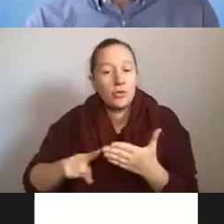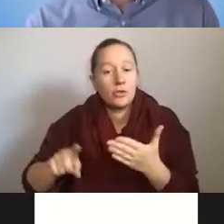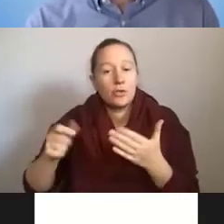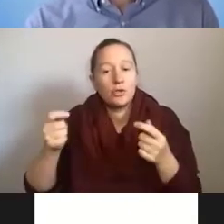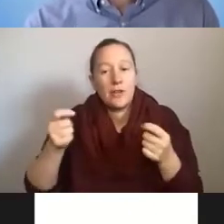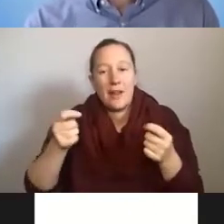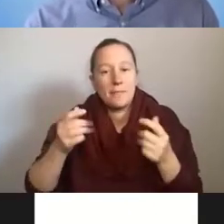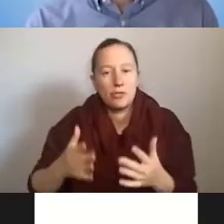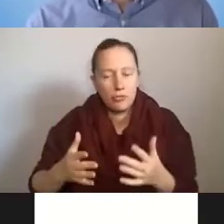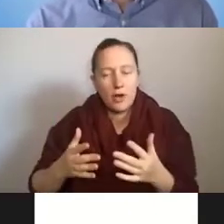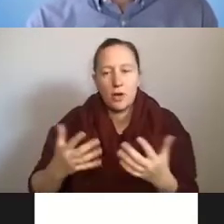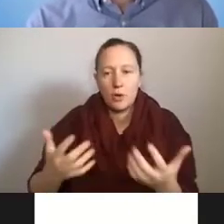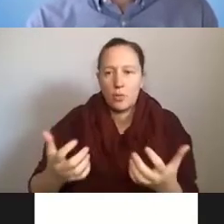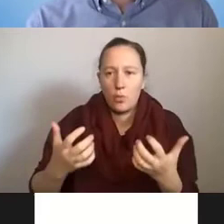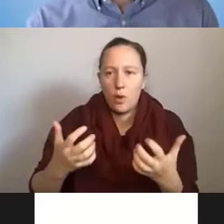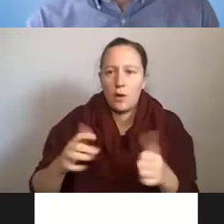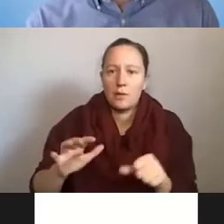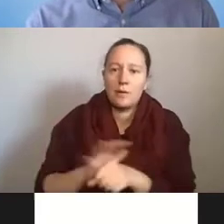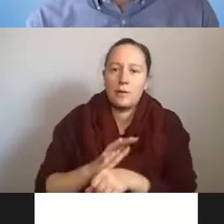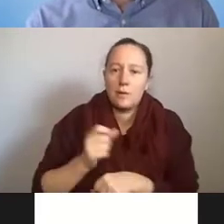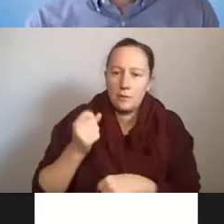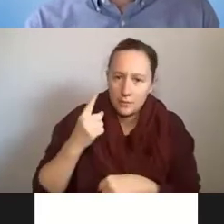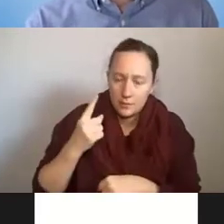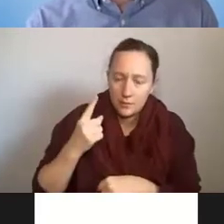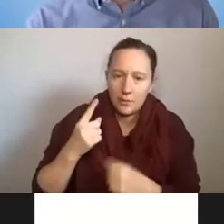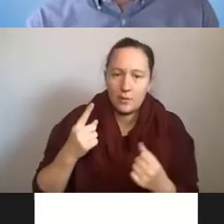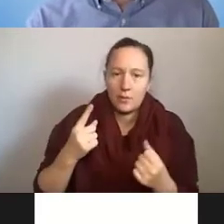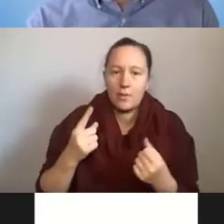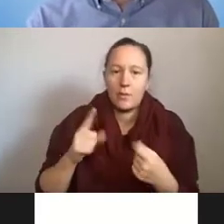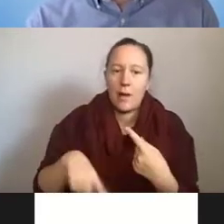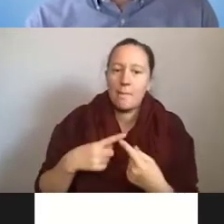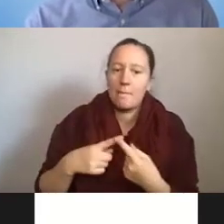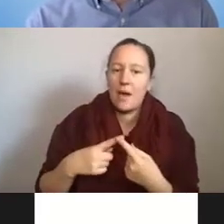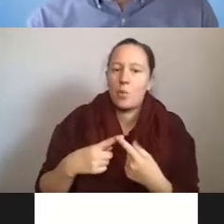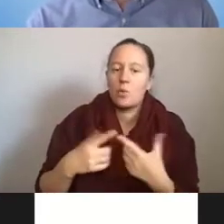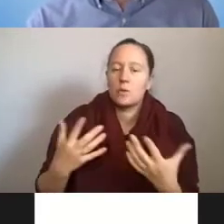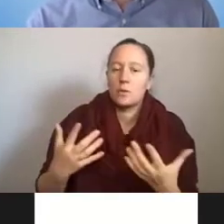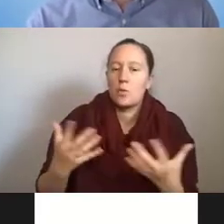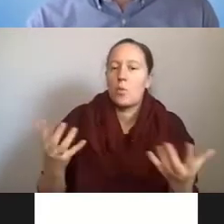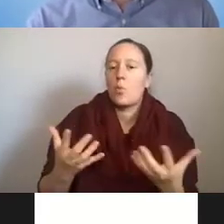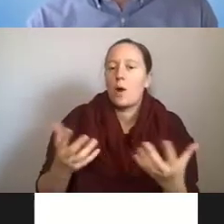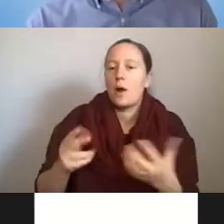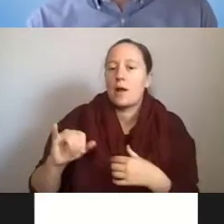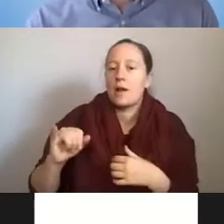who is trying to understand a little bit about what NIH does in addition